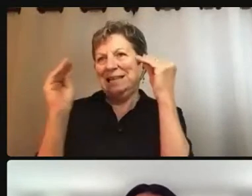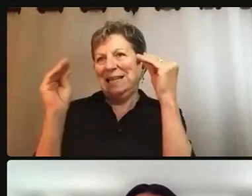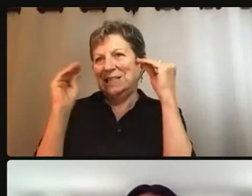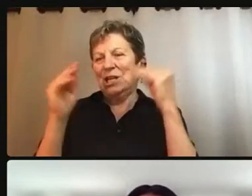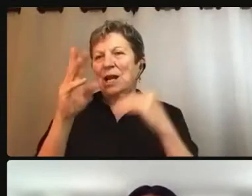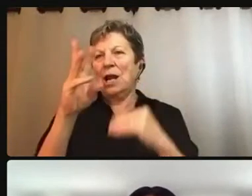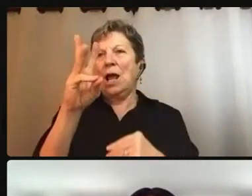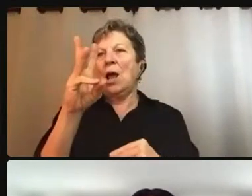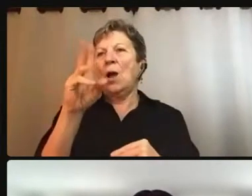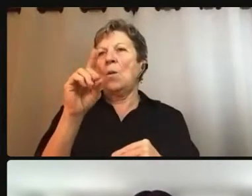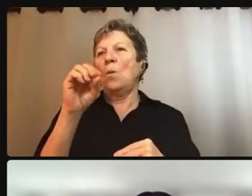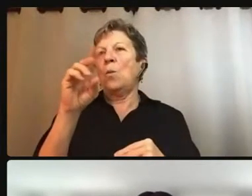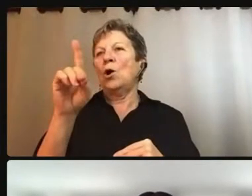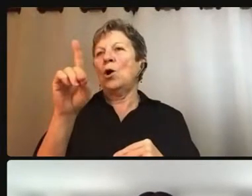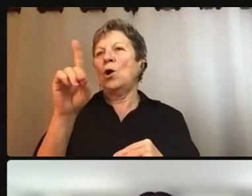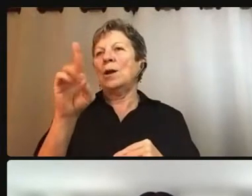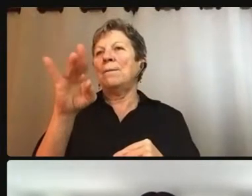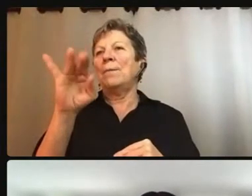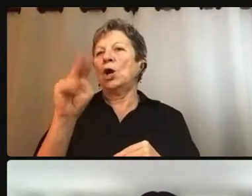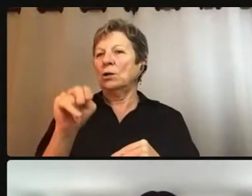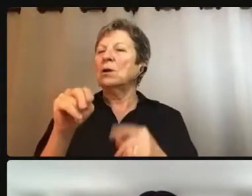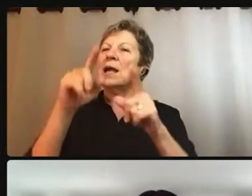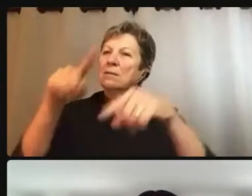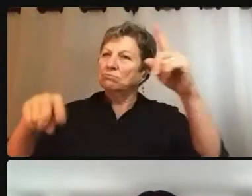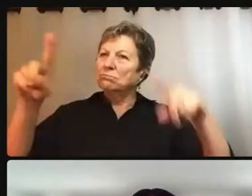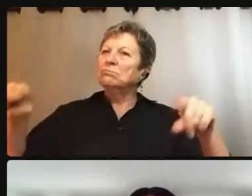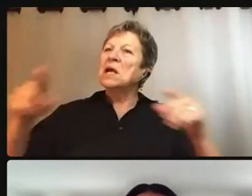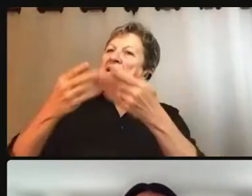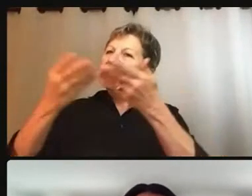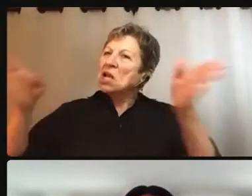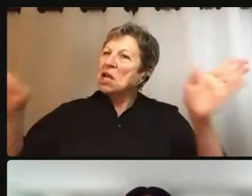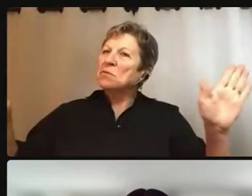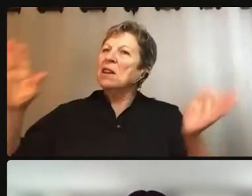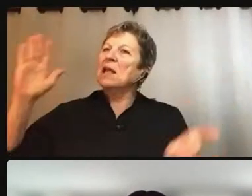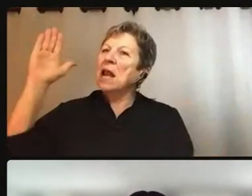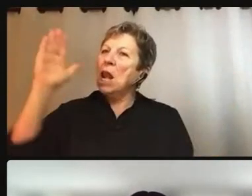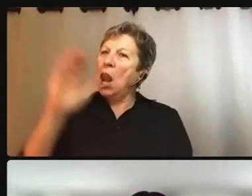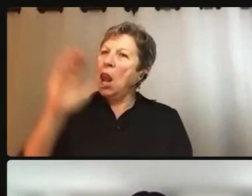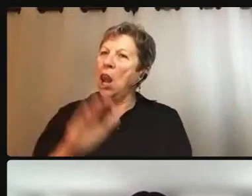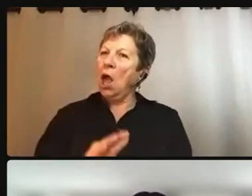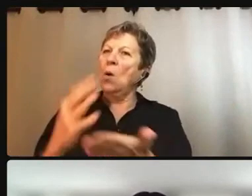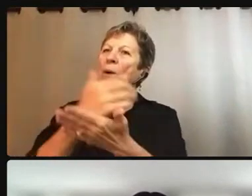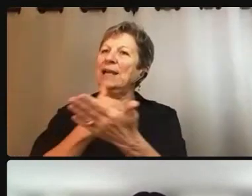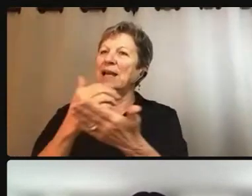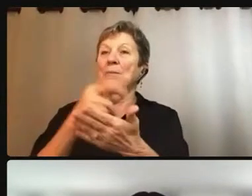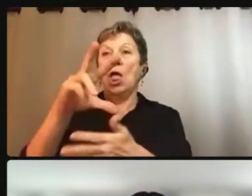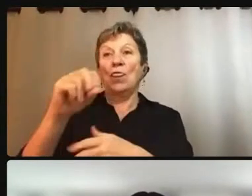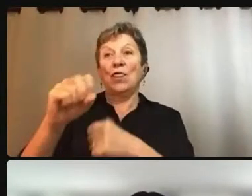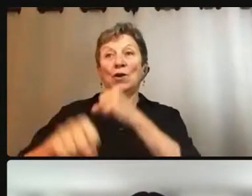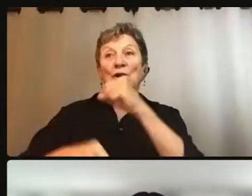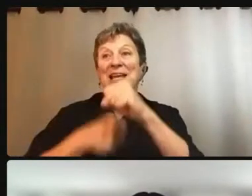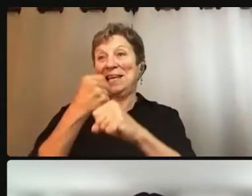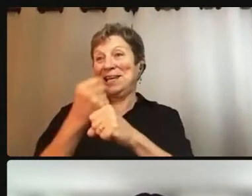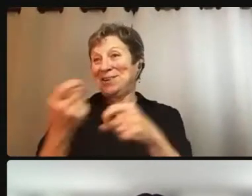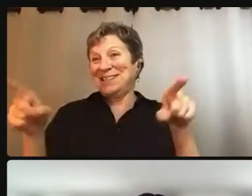MIDDLE SCHOOL TEACHING EXPERIENCE WOODBURN SCHOOL